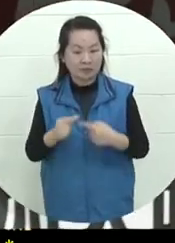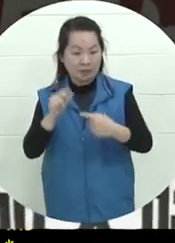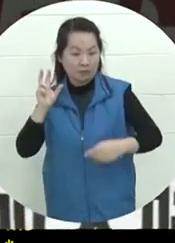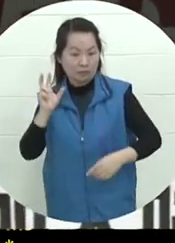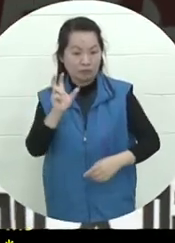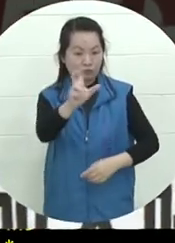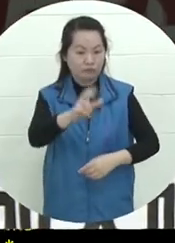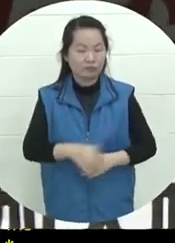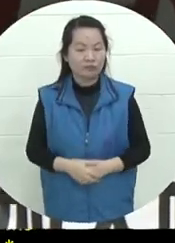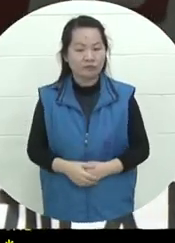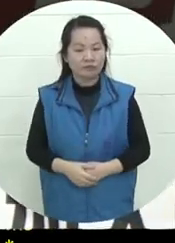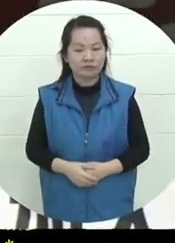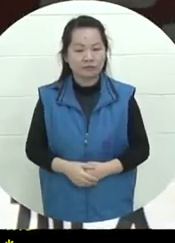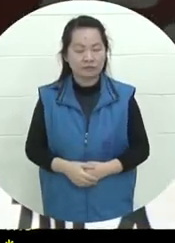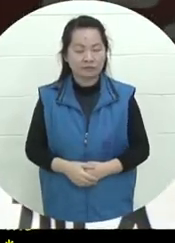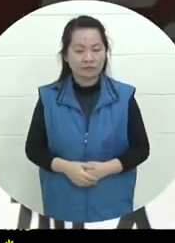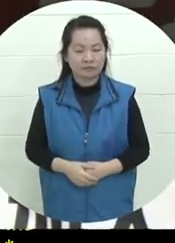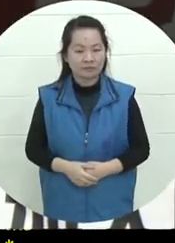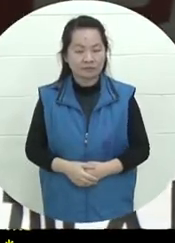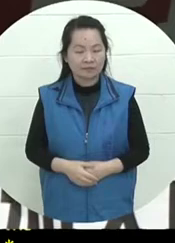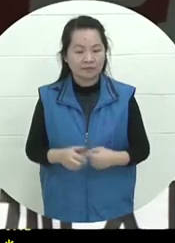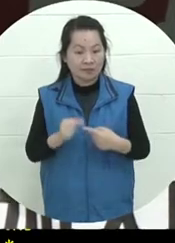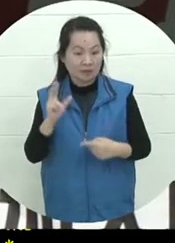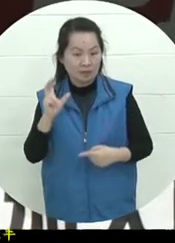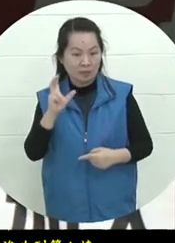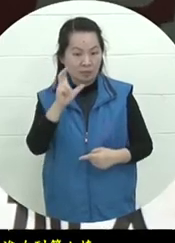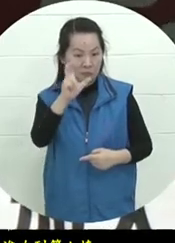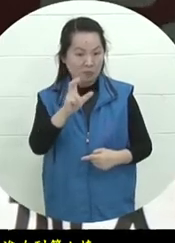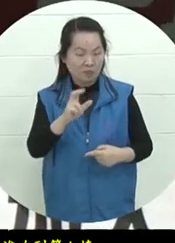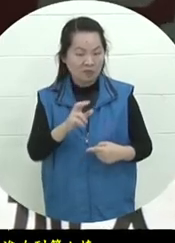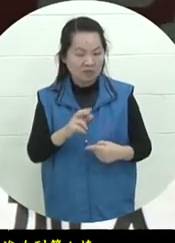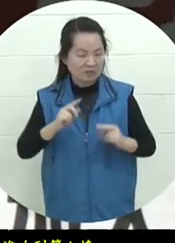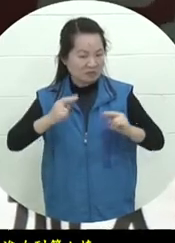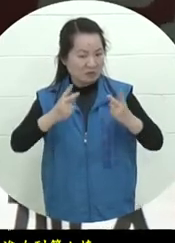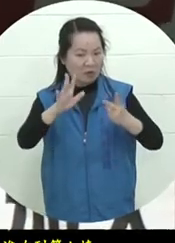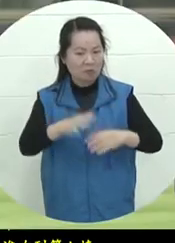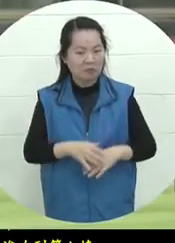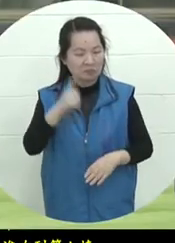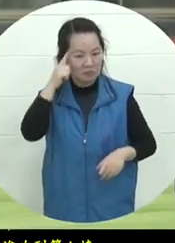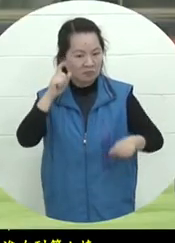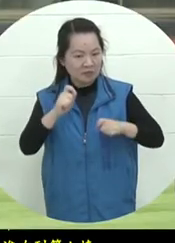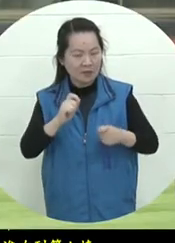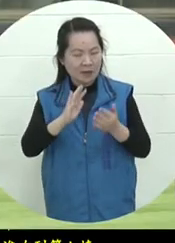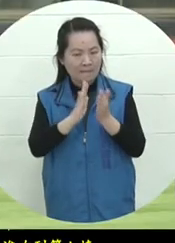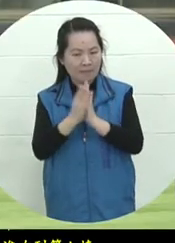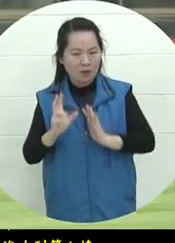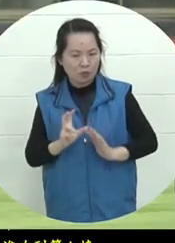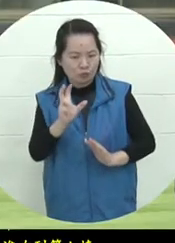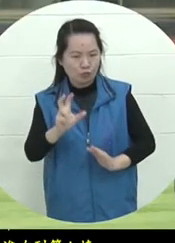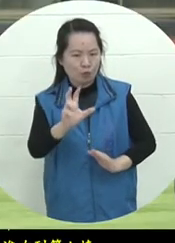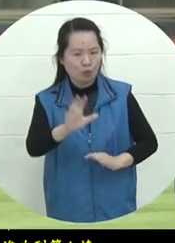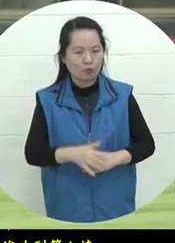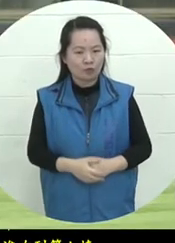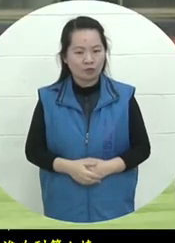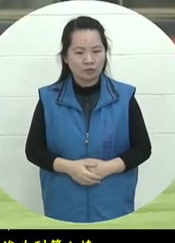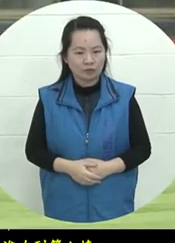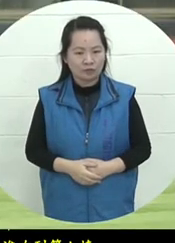In the first ball, Anderson also made a slight change from the first ball . He used a change of ball to go in front for the duel.